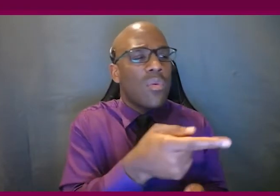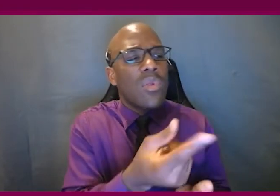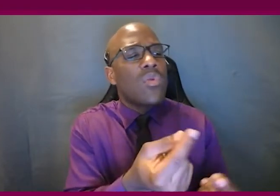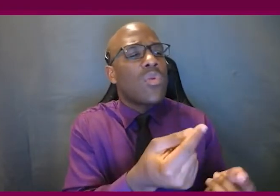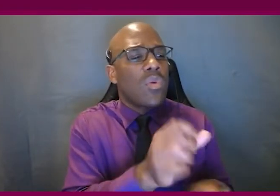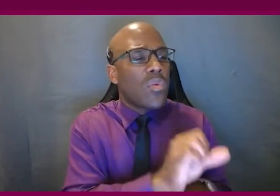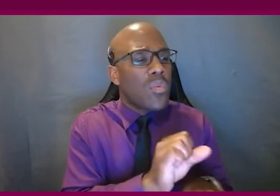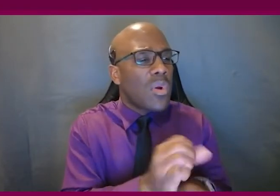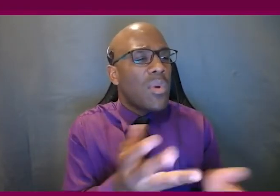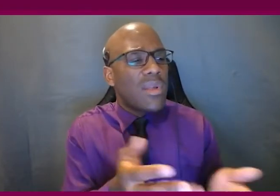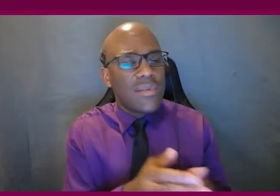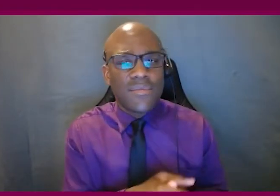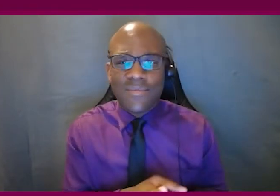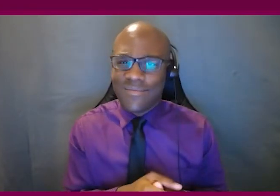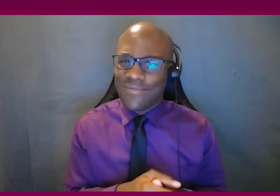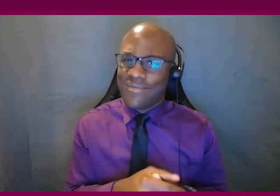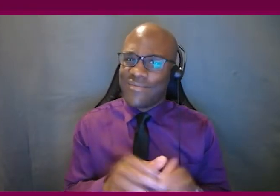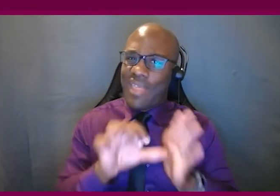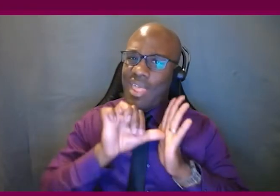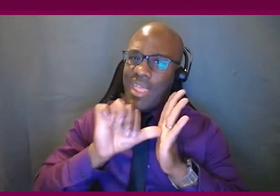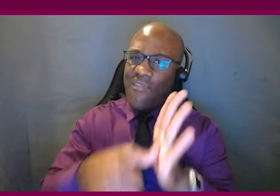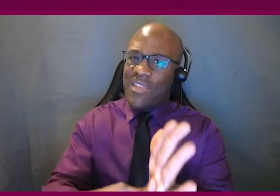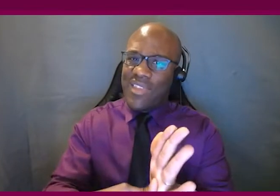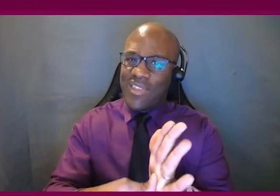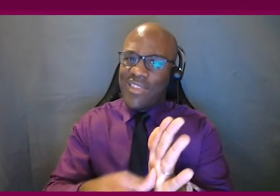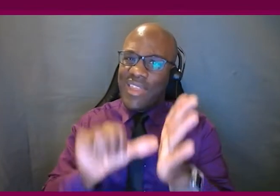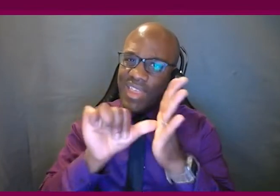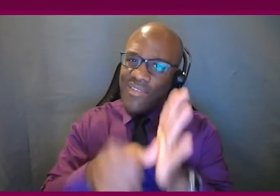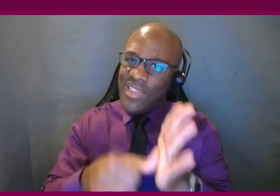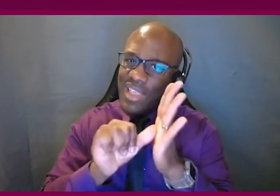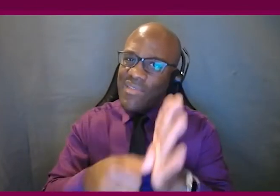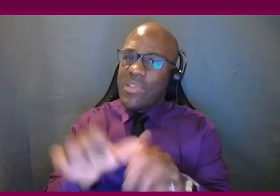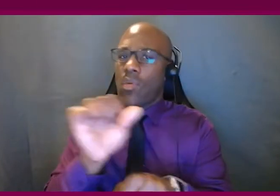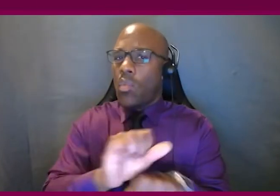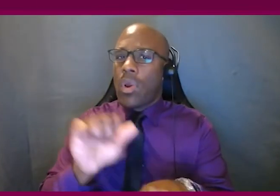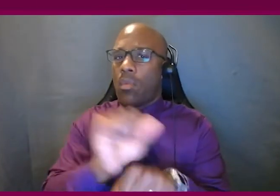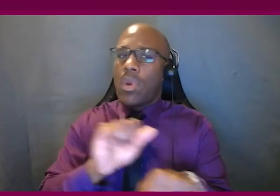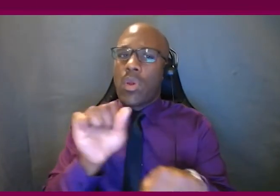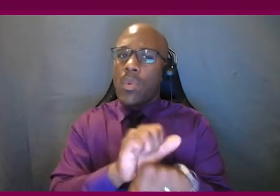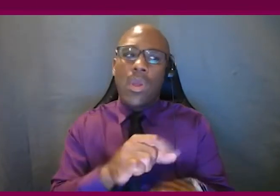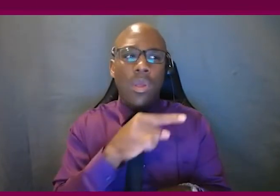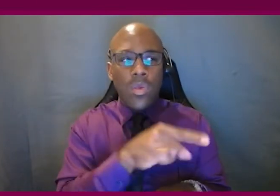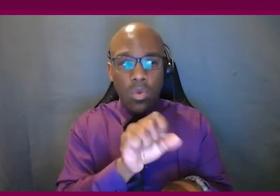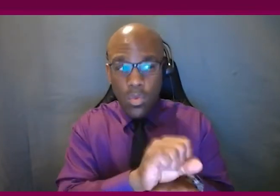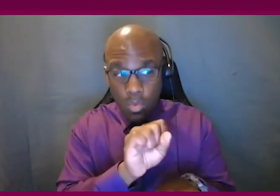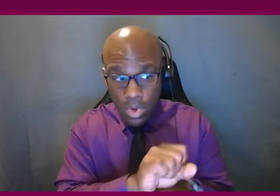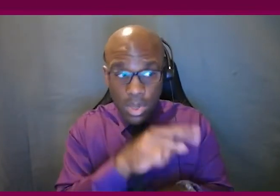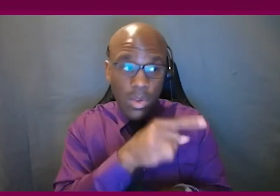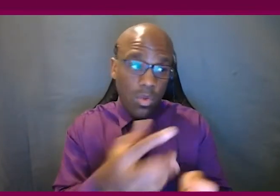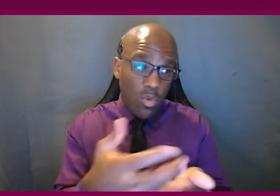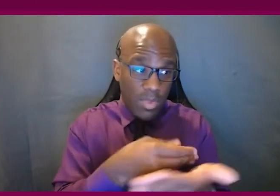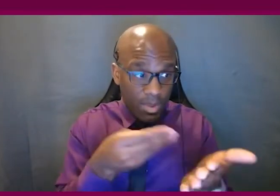And it's really important to separate ourselves from that destructive, I believe, destructive